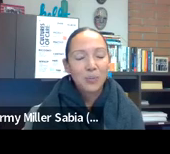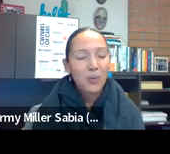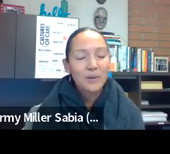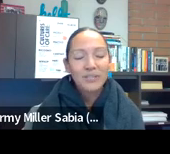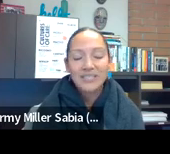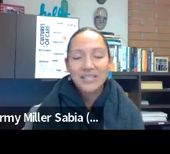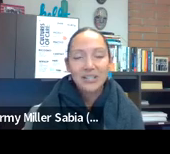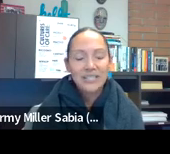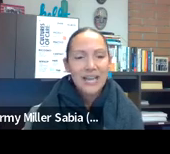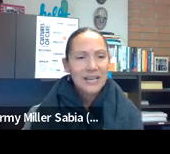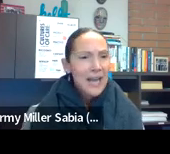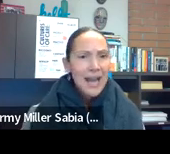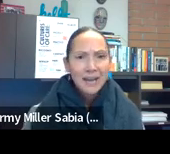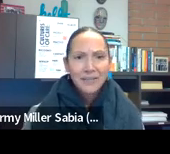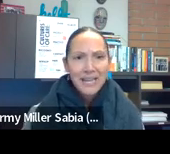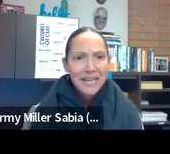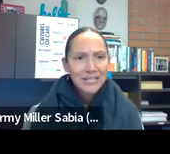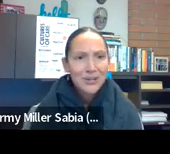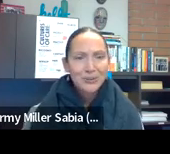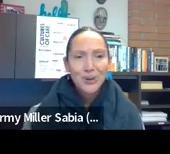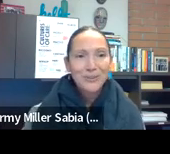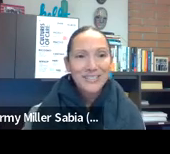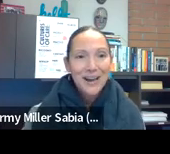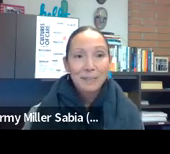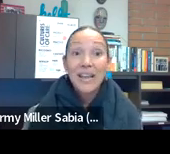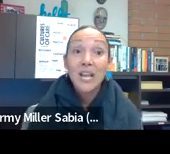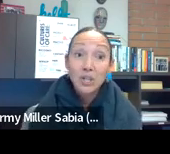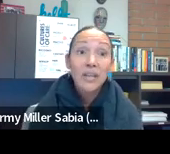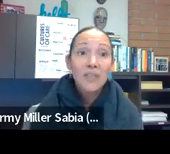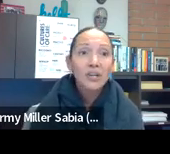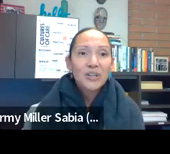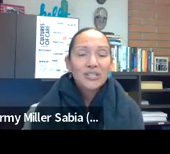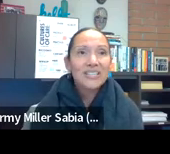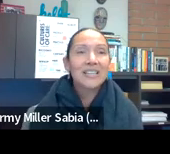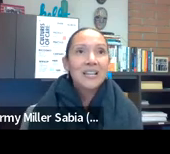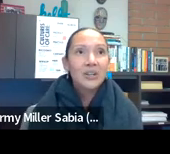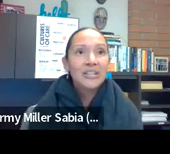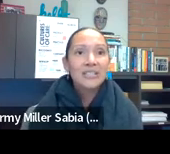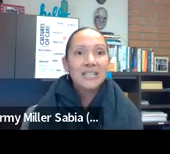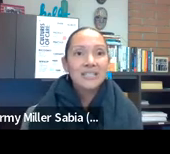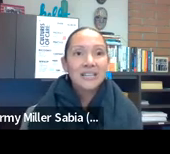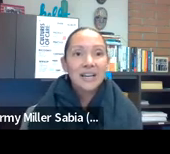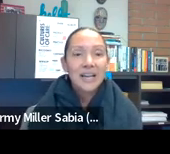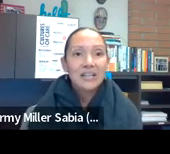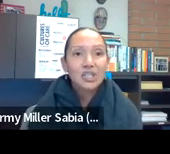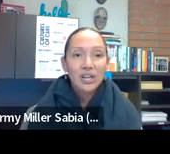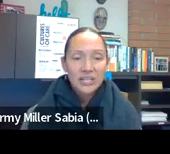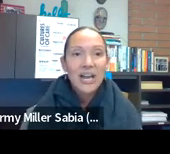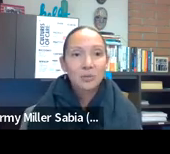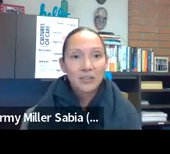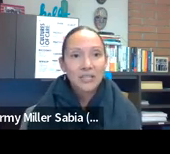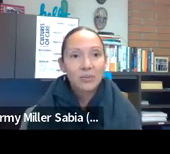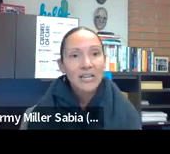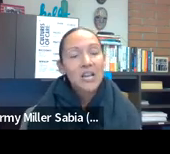One could sit here and say, advocate, you know, don't stop, and there there's this, there is this shared accountability right?